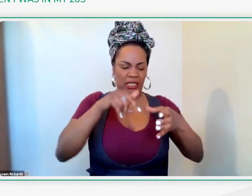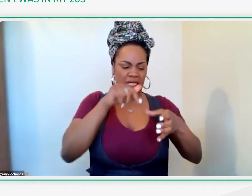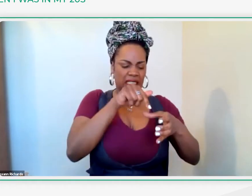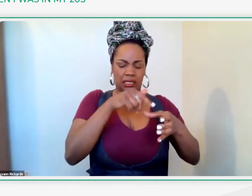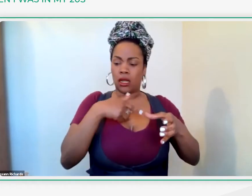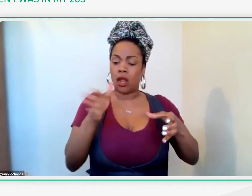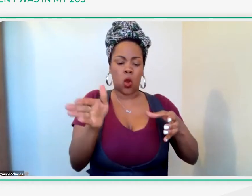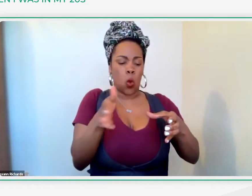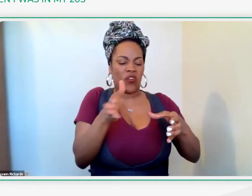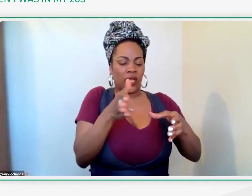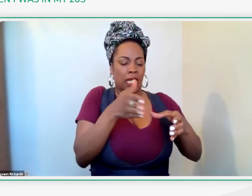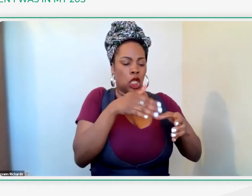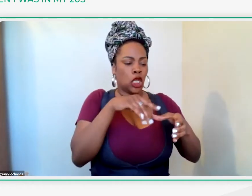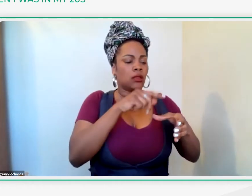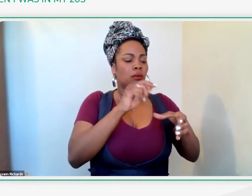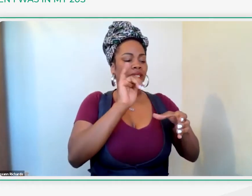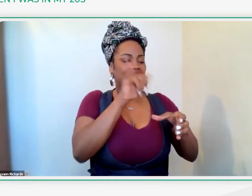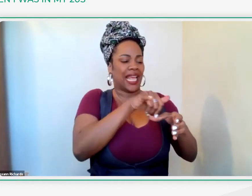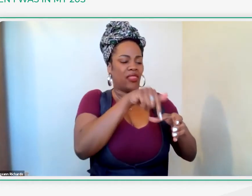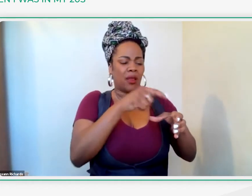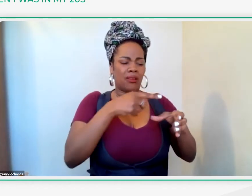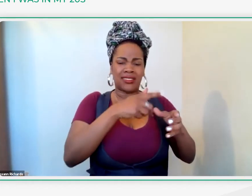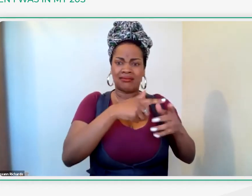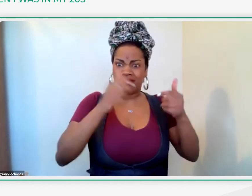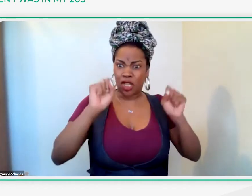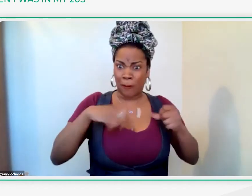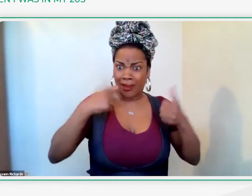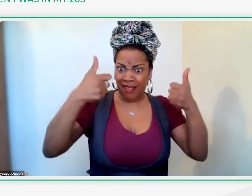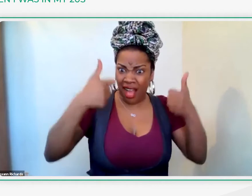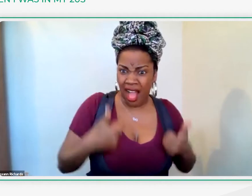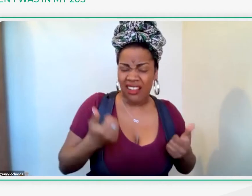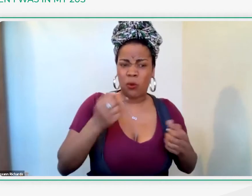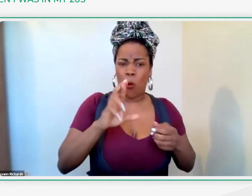And, essentially, what it is, is: they would move